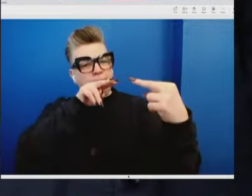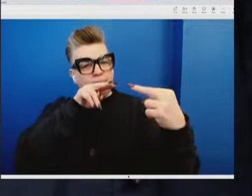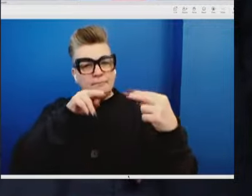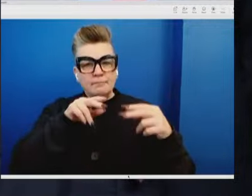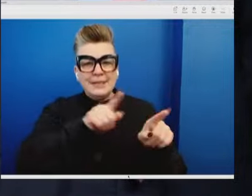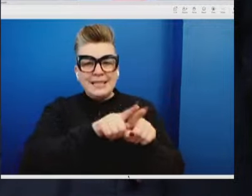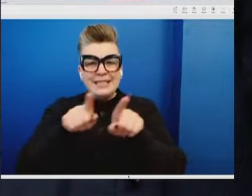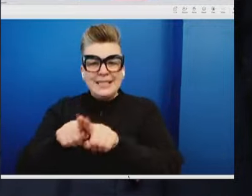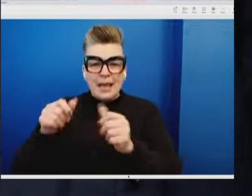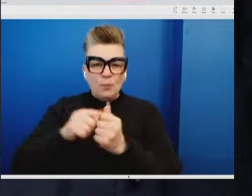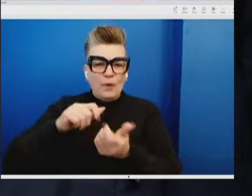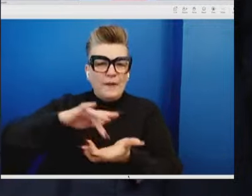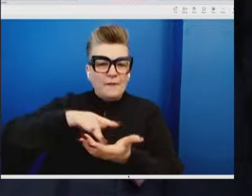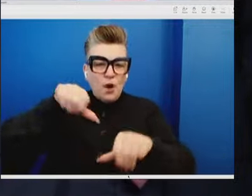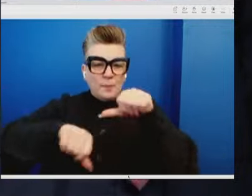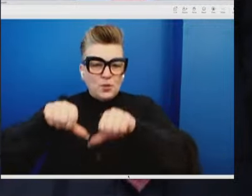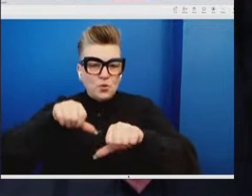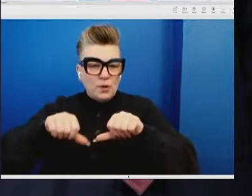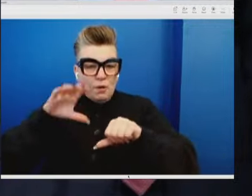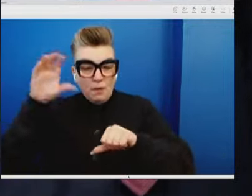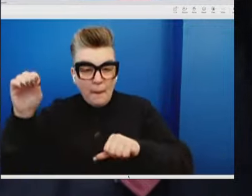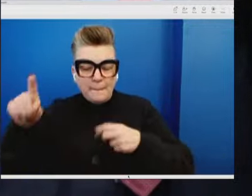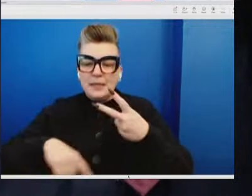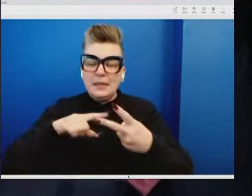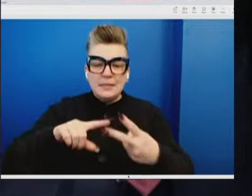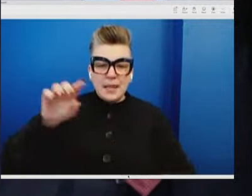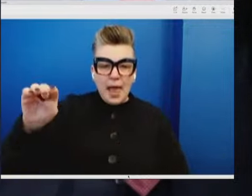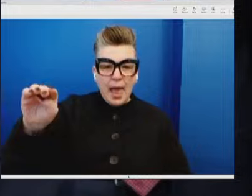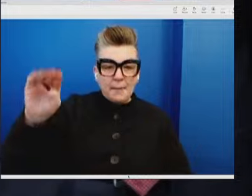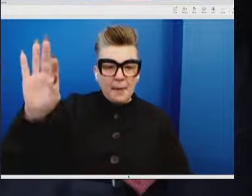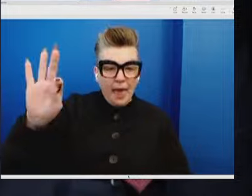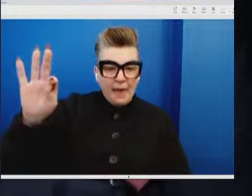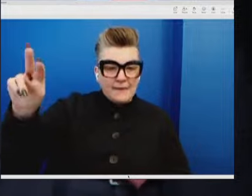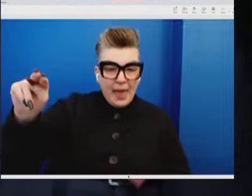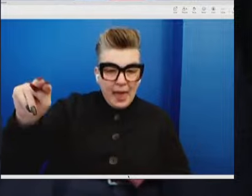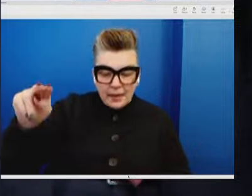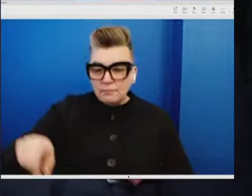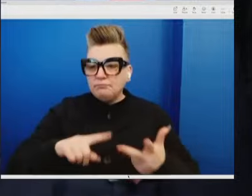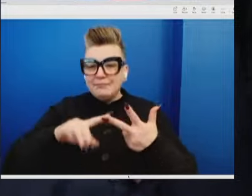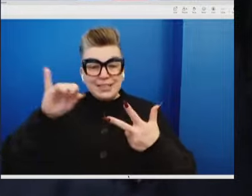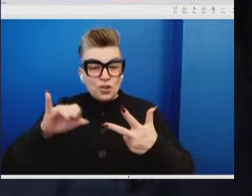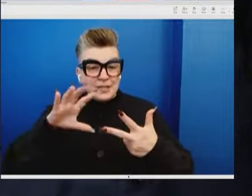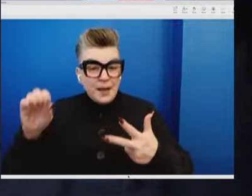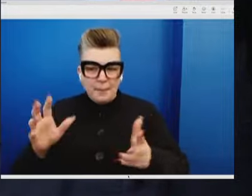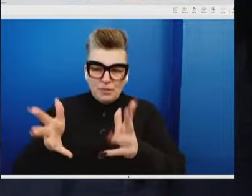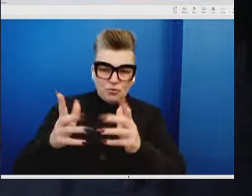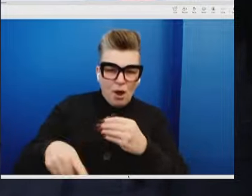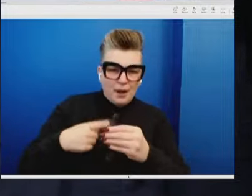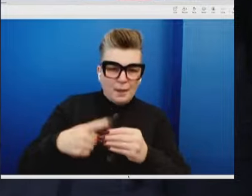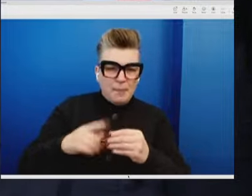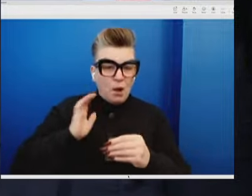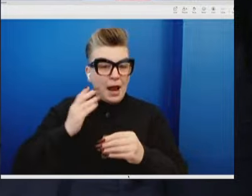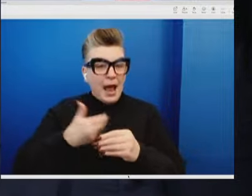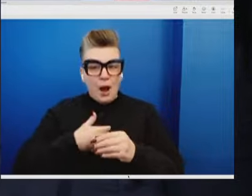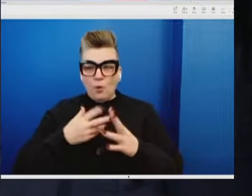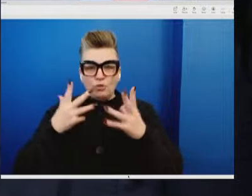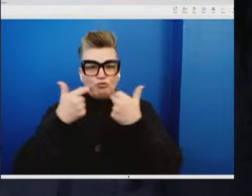with MFN, and the way we spoke with the insurance companies about some of the challenges that we're facing with prior authoring. You say, you don't want to have a target on your back. People are